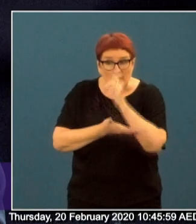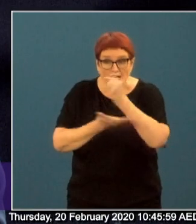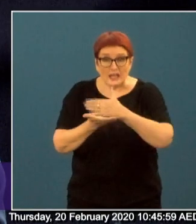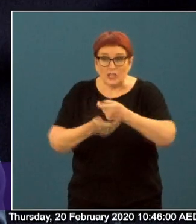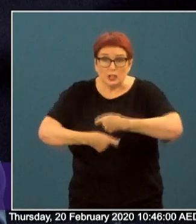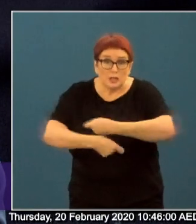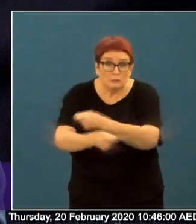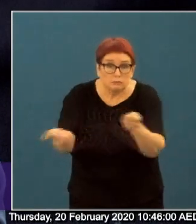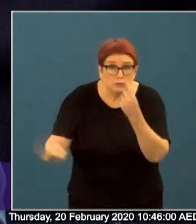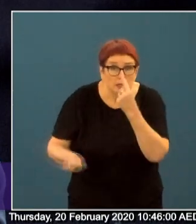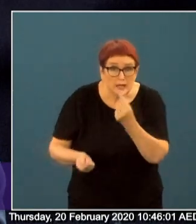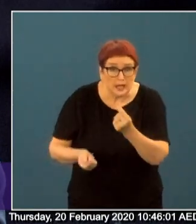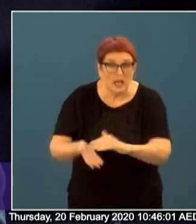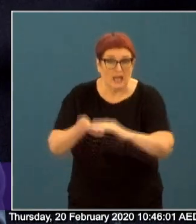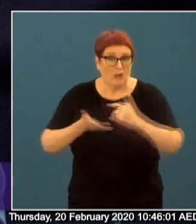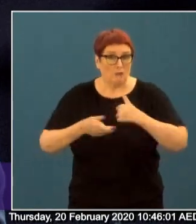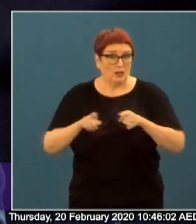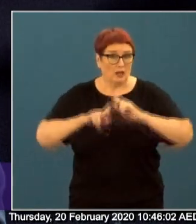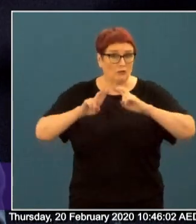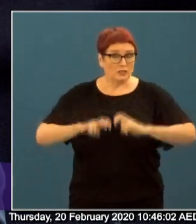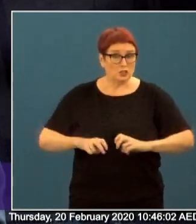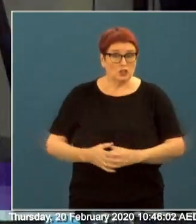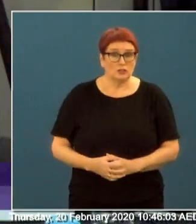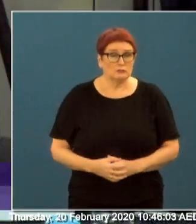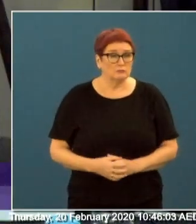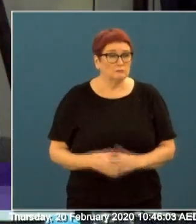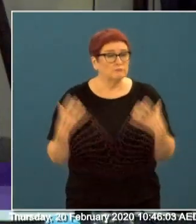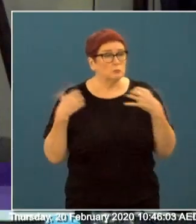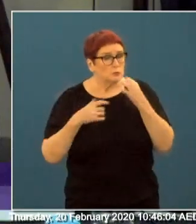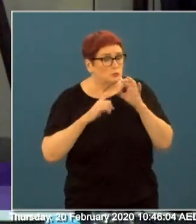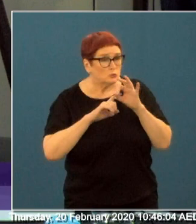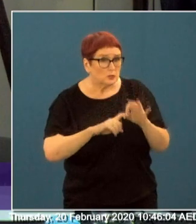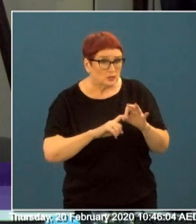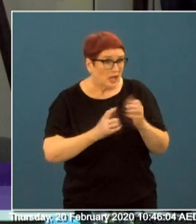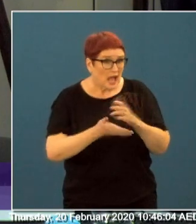and to researchers for its use. And what can this Commission do to hasten the process?